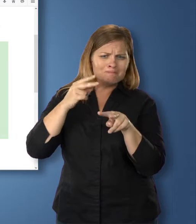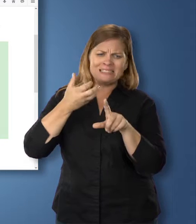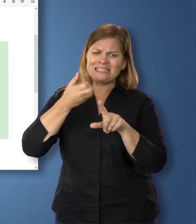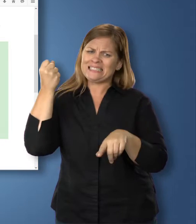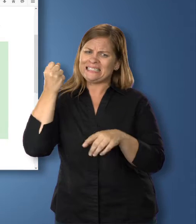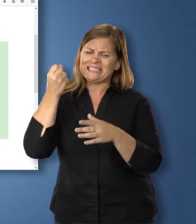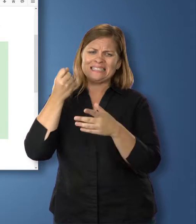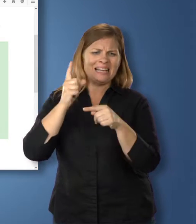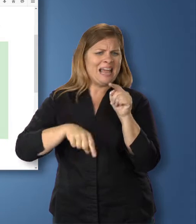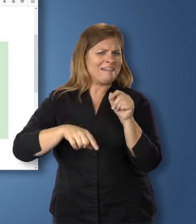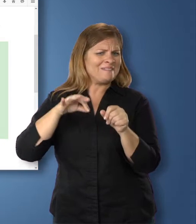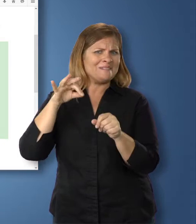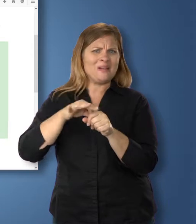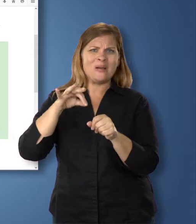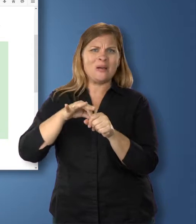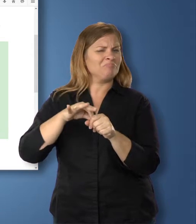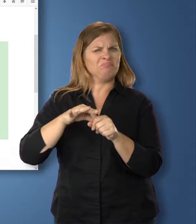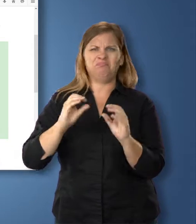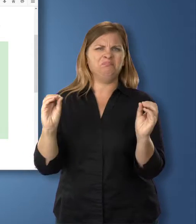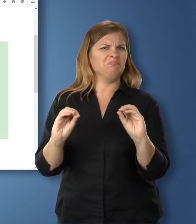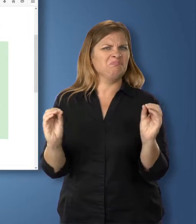in which the court order revokes my right to vote;